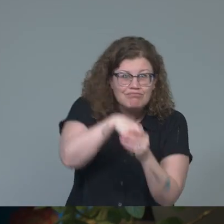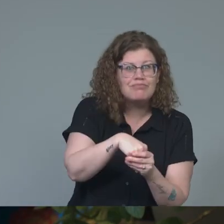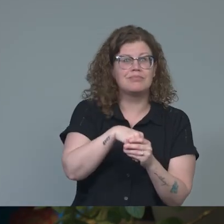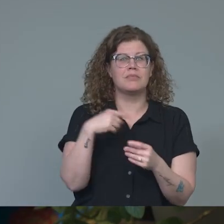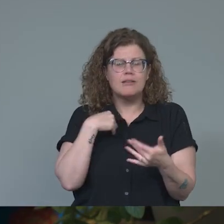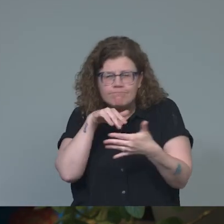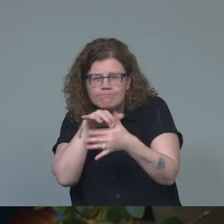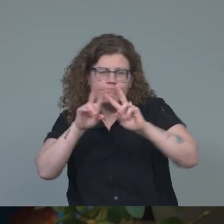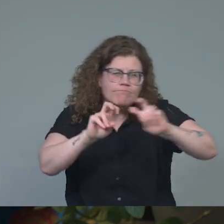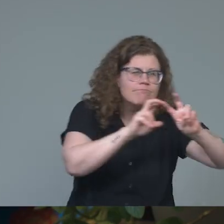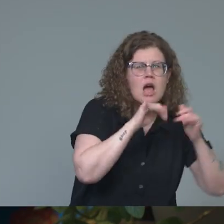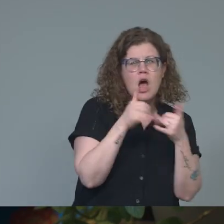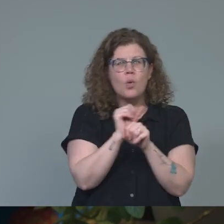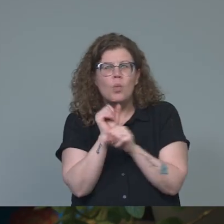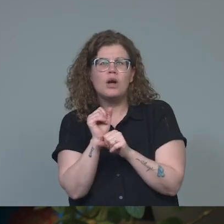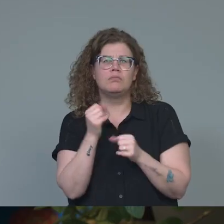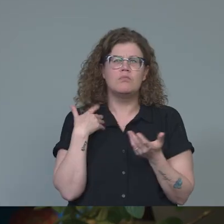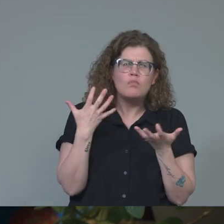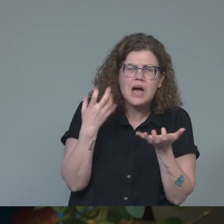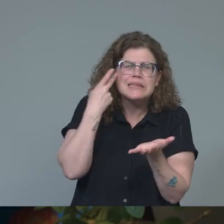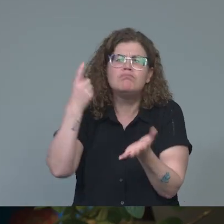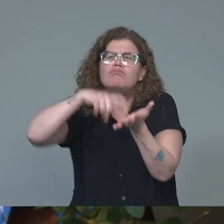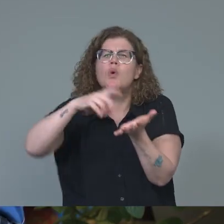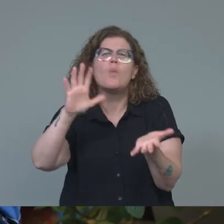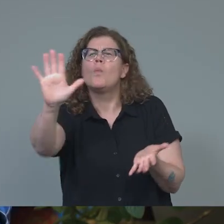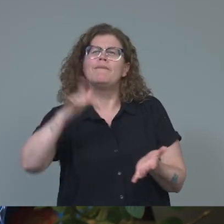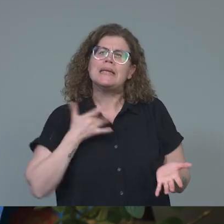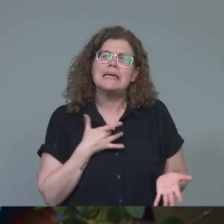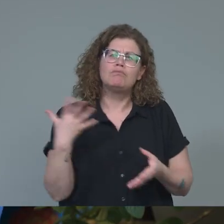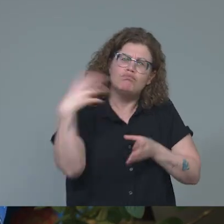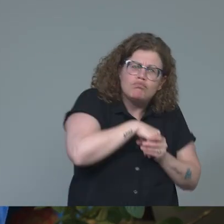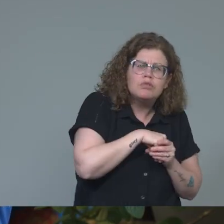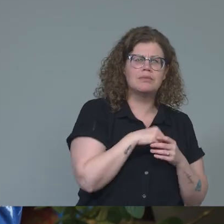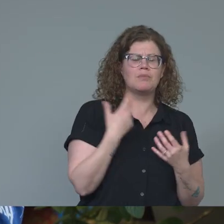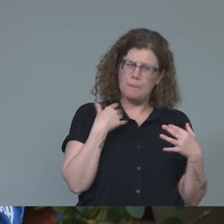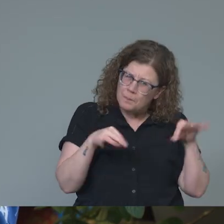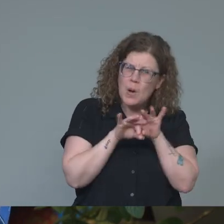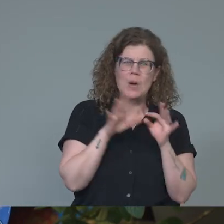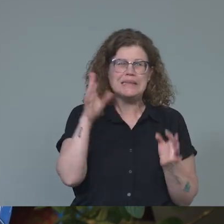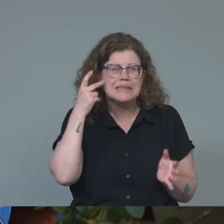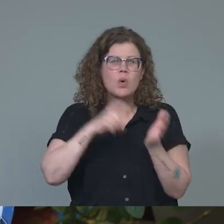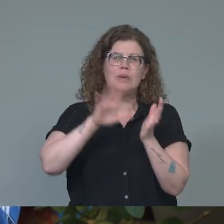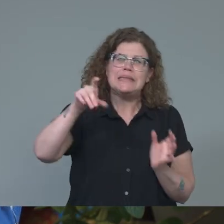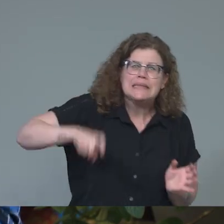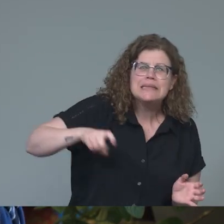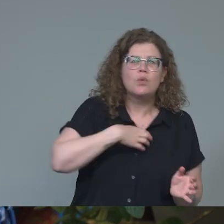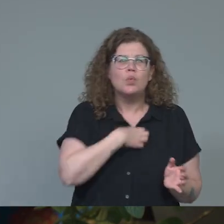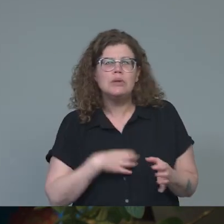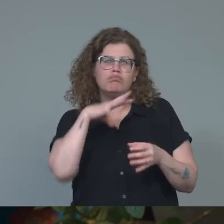put every of their wishes onto those pieces and I study what they feel what they want. So I put